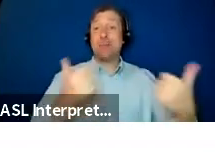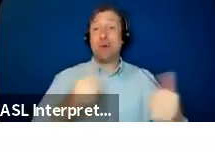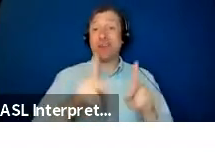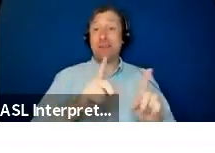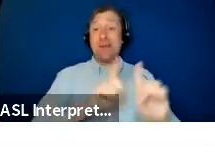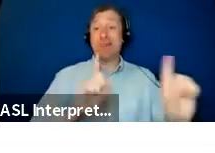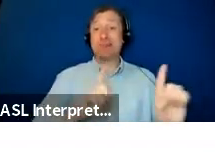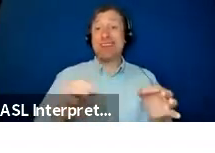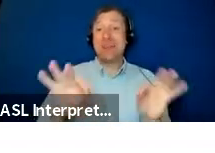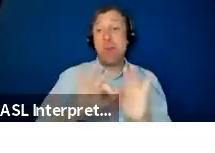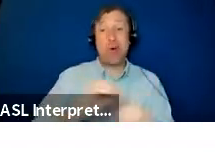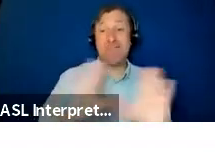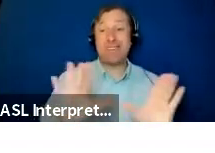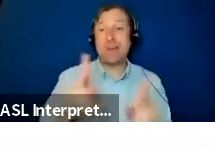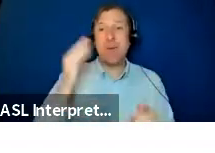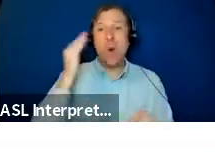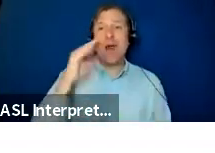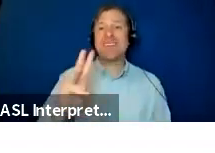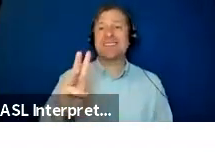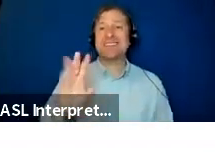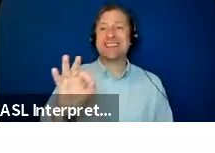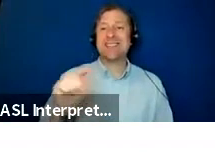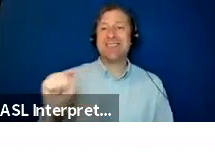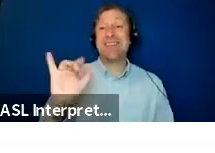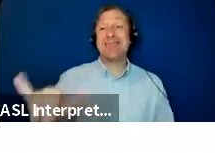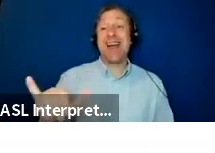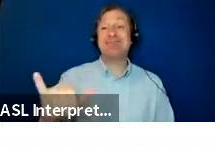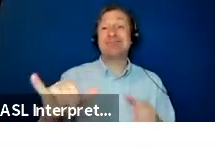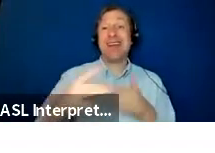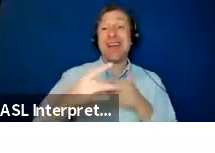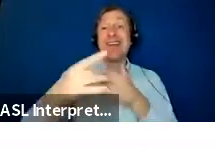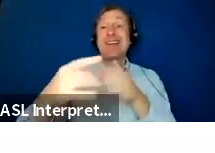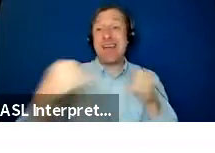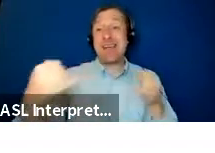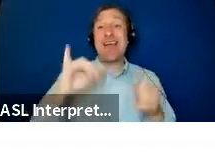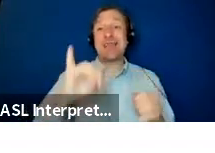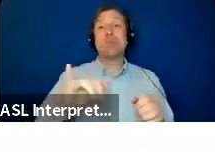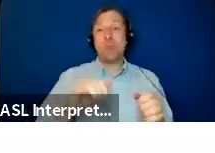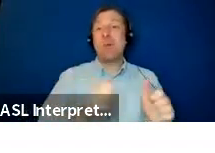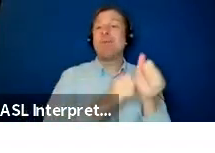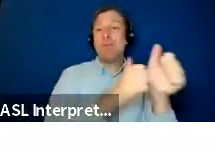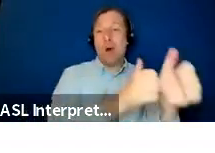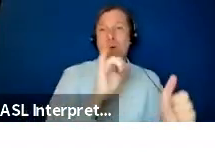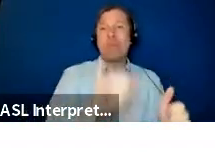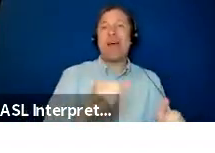Obviously people are aware of the six foot physical distancing guideline, and that is to be maintained in the course of transportation as well.